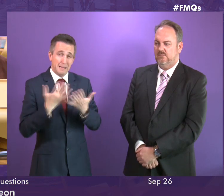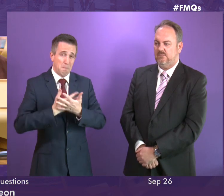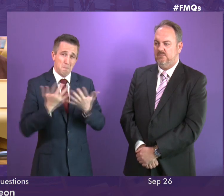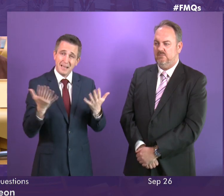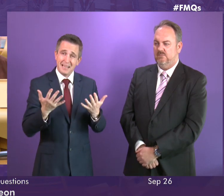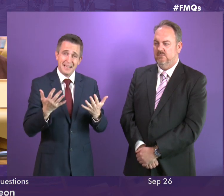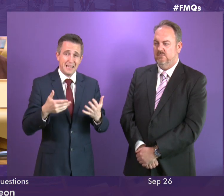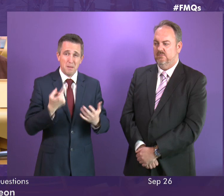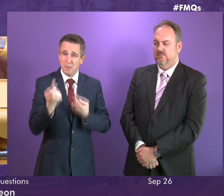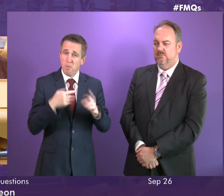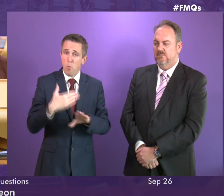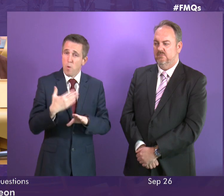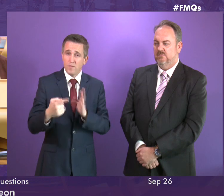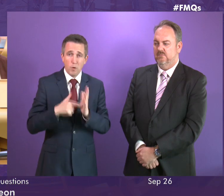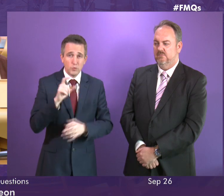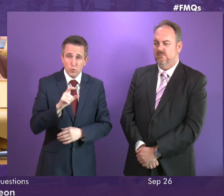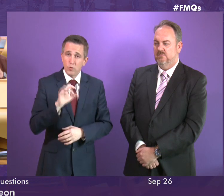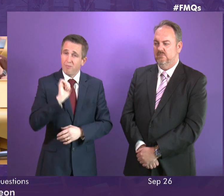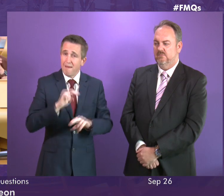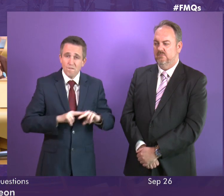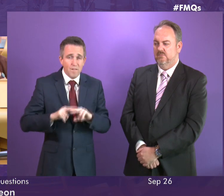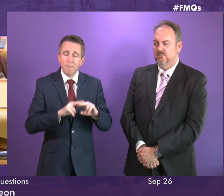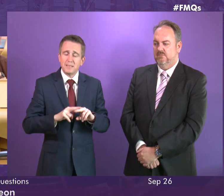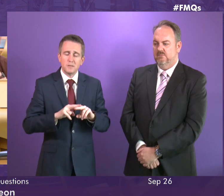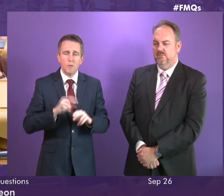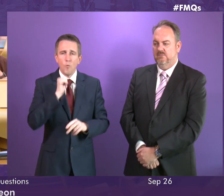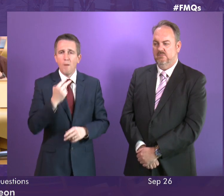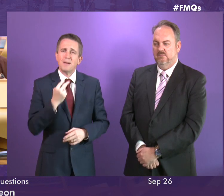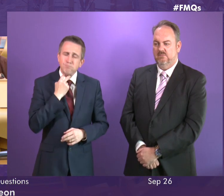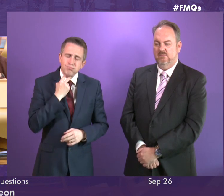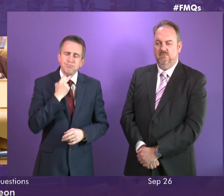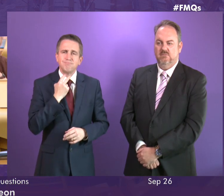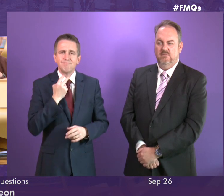people who worked for Thomas Cook, and for their families. We will continue to work closely